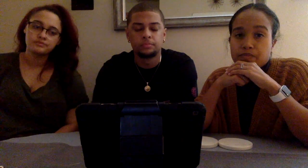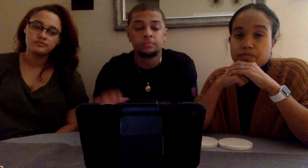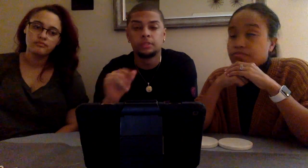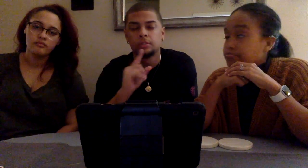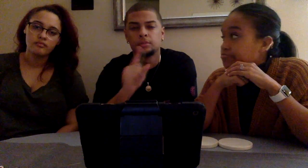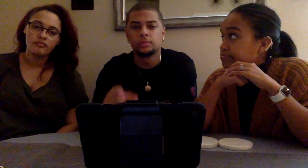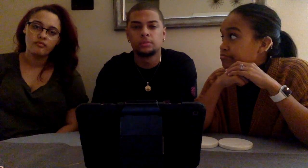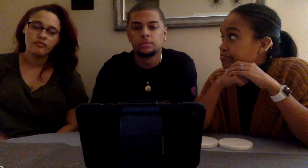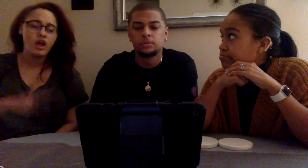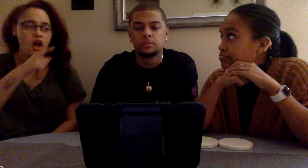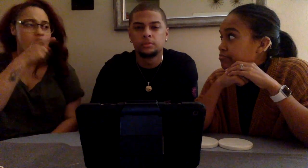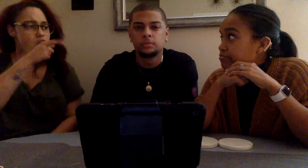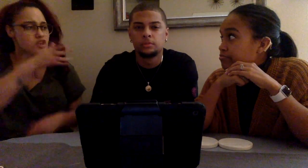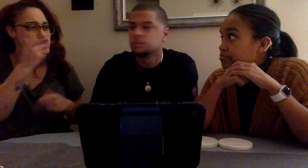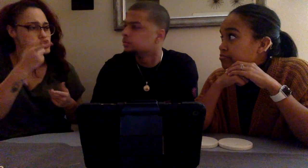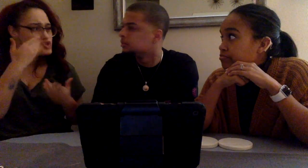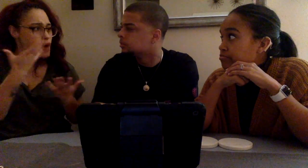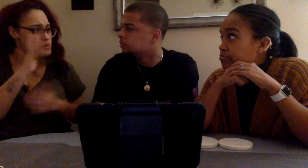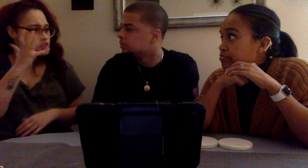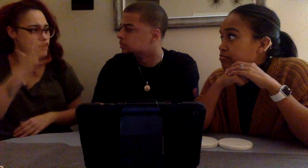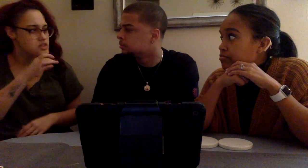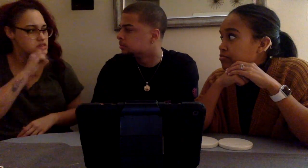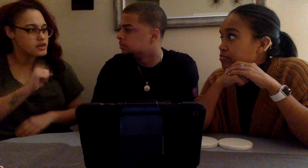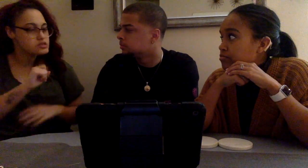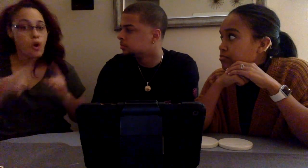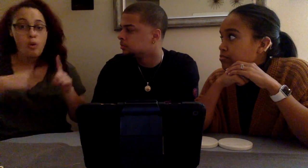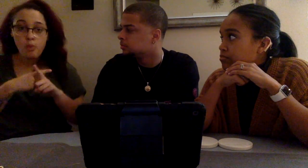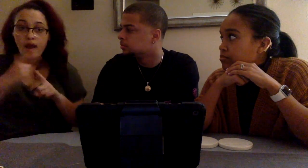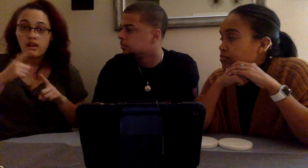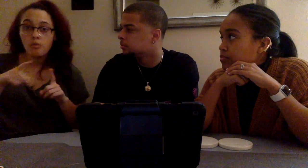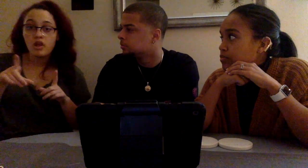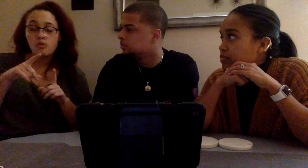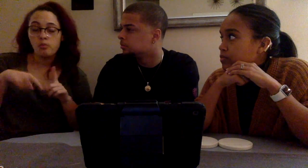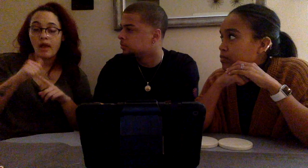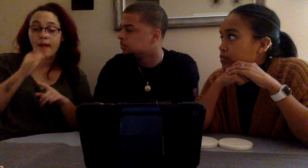Dante: That's true. Daisy: You know what's crazy is when